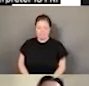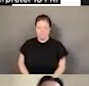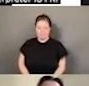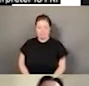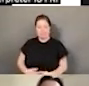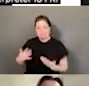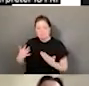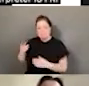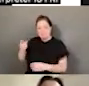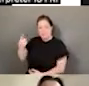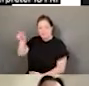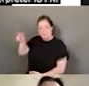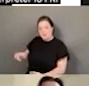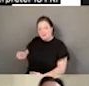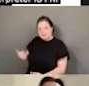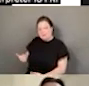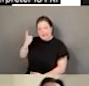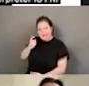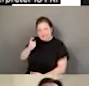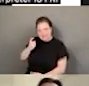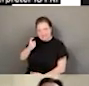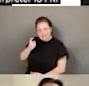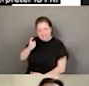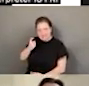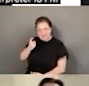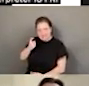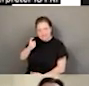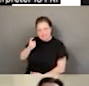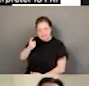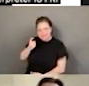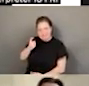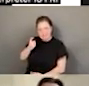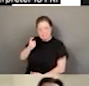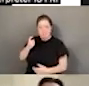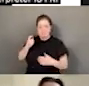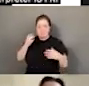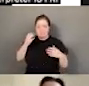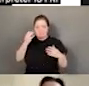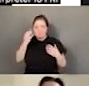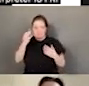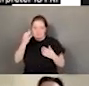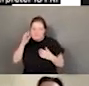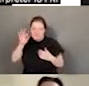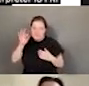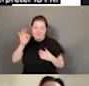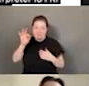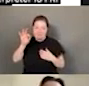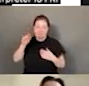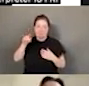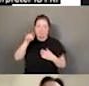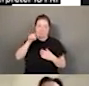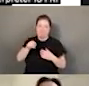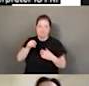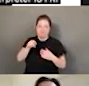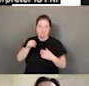around if we have thought of using like Chat GPT or other AI things